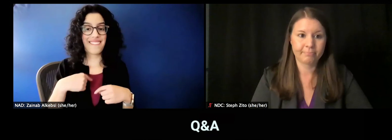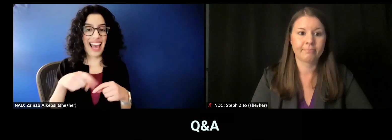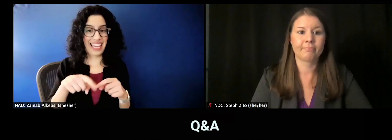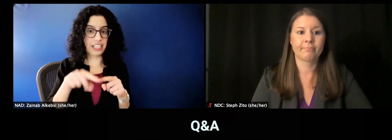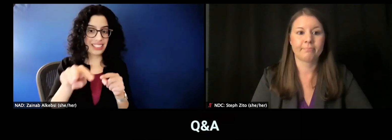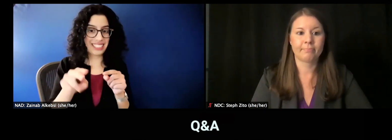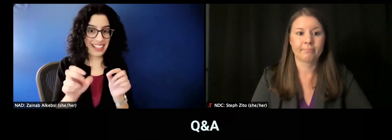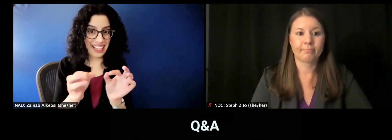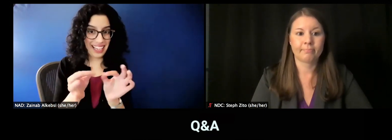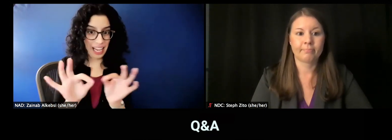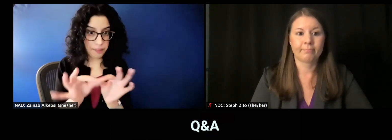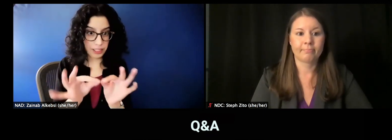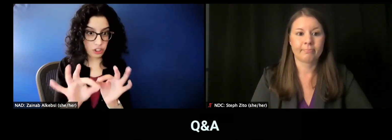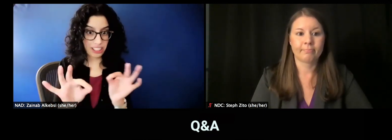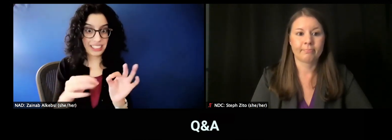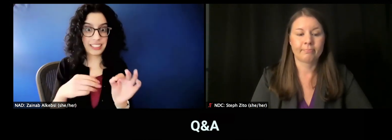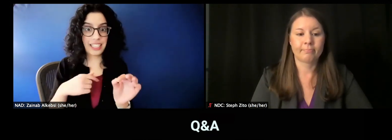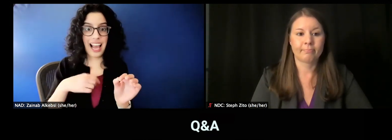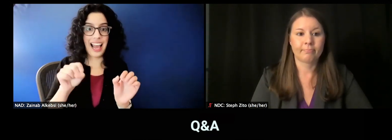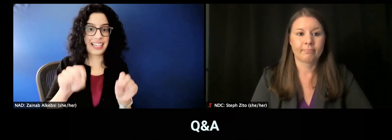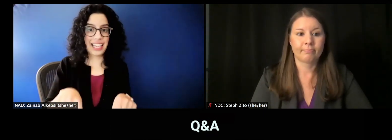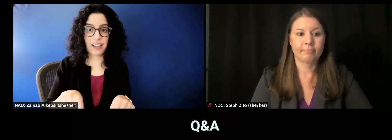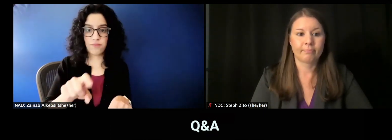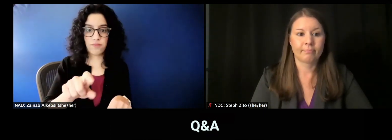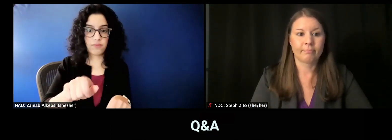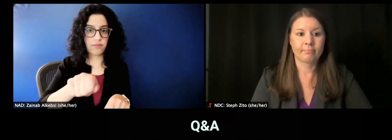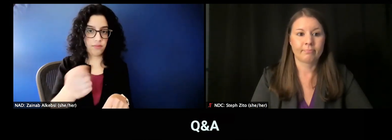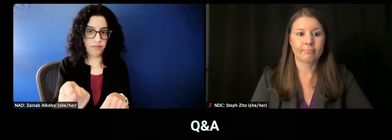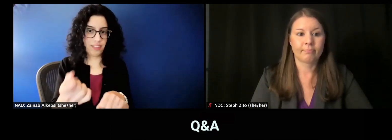I need to see the captions, for example, first of all,